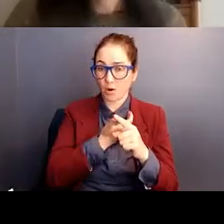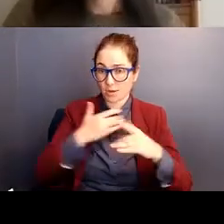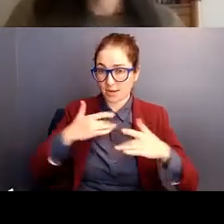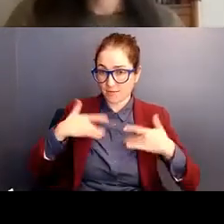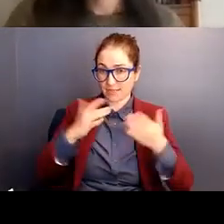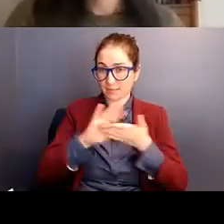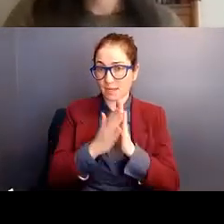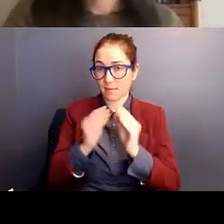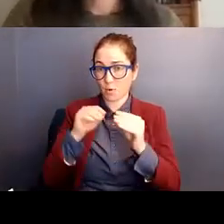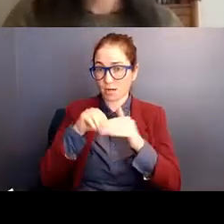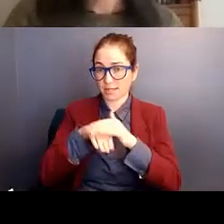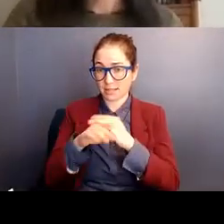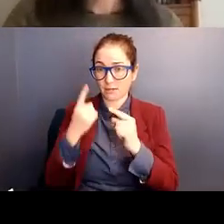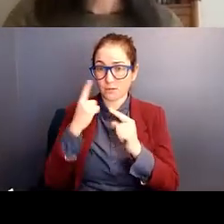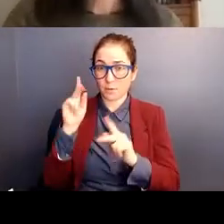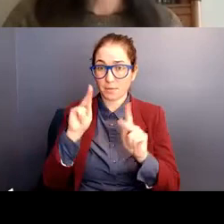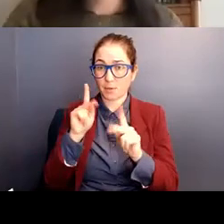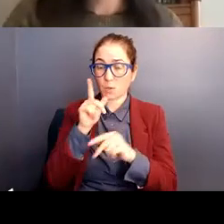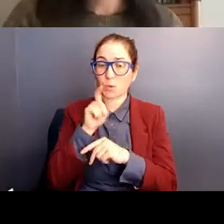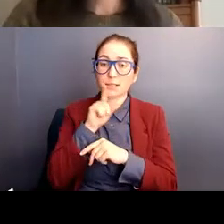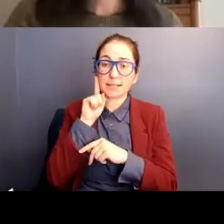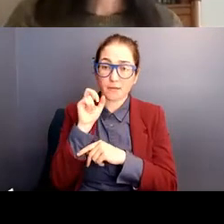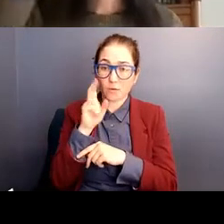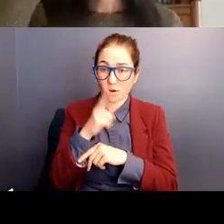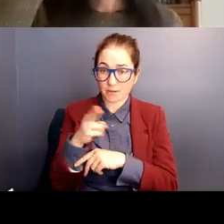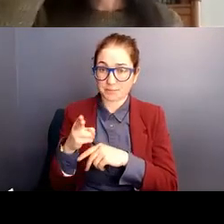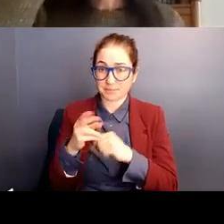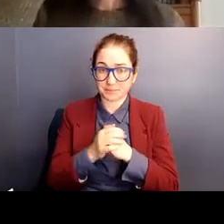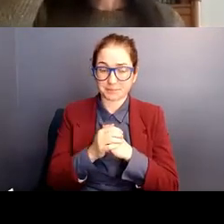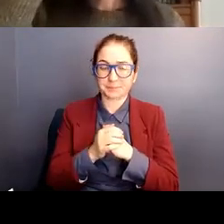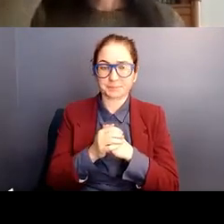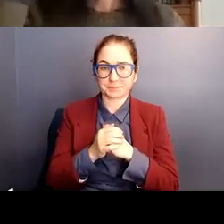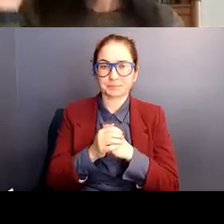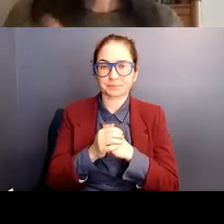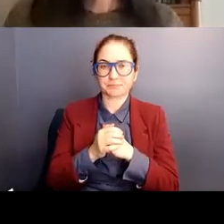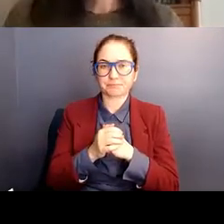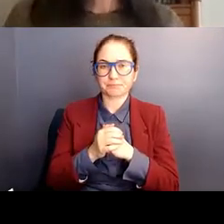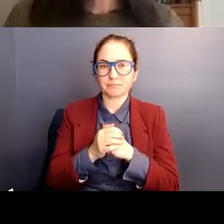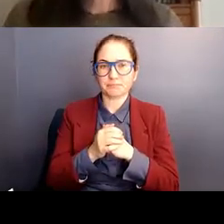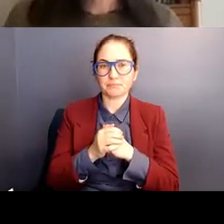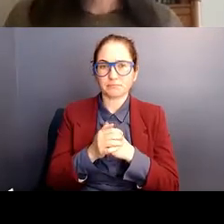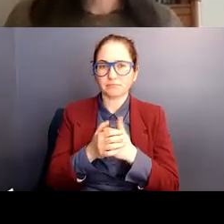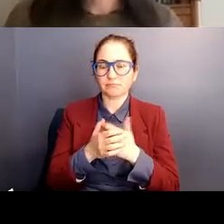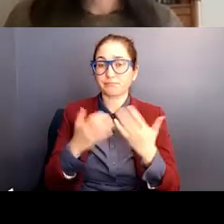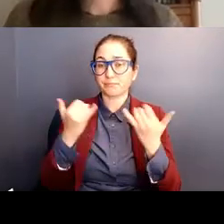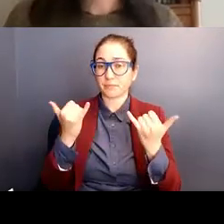people who are deaf or hard-of-hearing. So we're -- you're seeing two of the ways